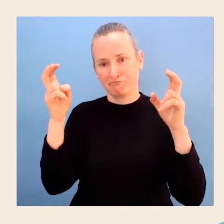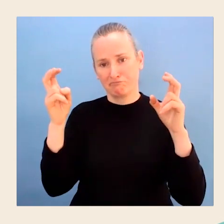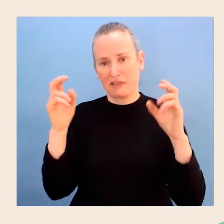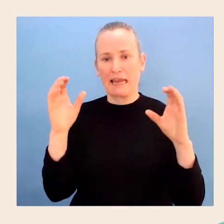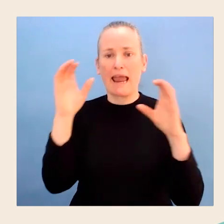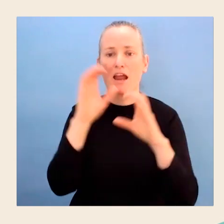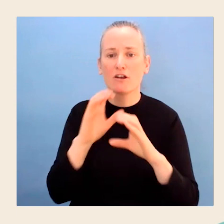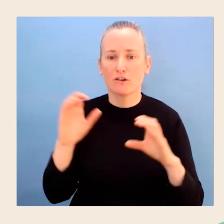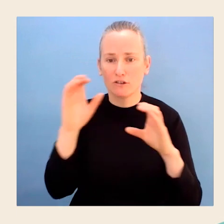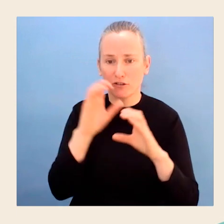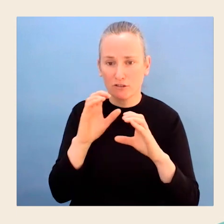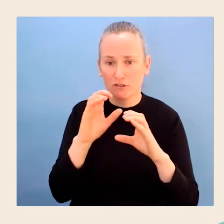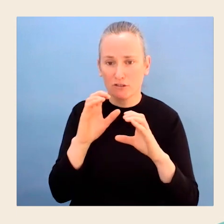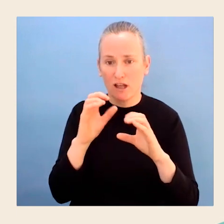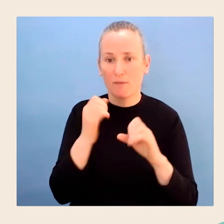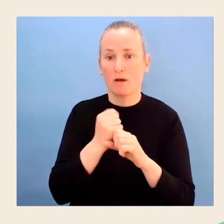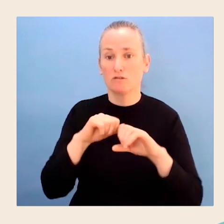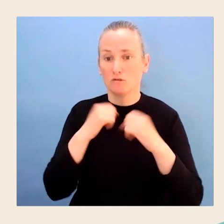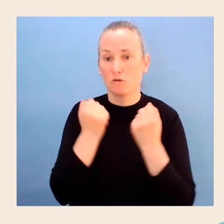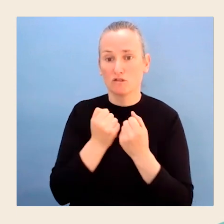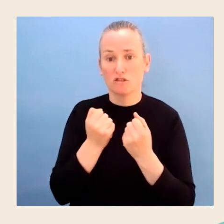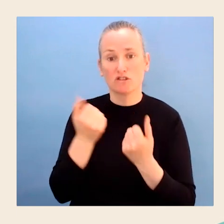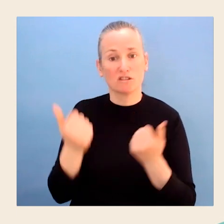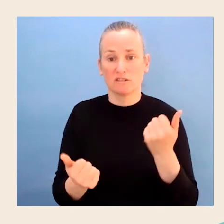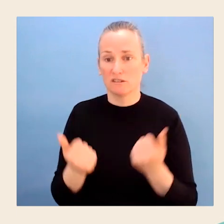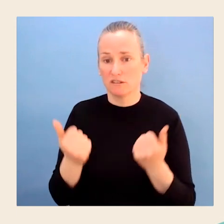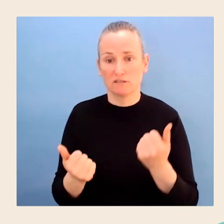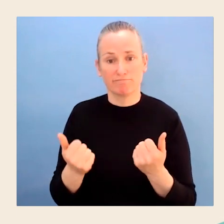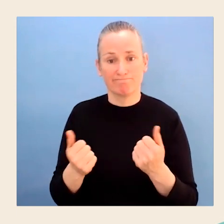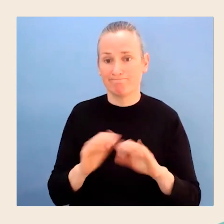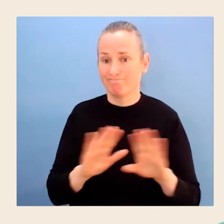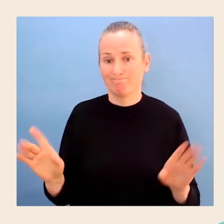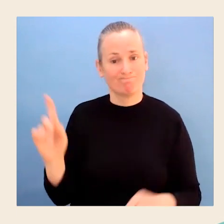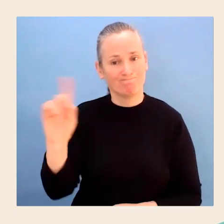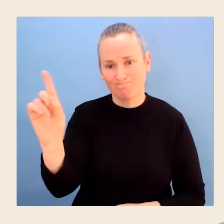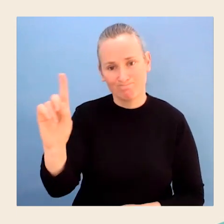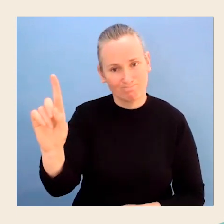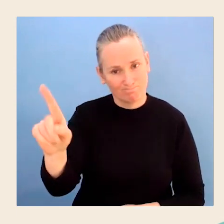Just like take that word right out of your mouth.